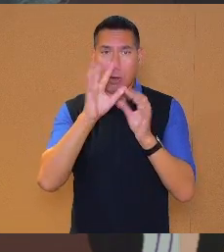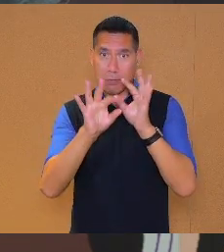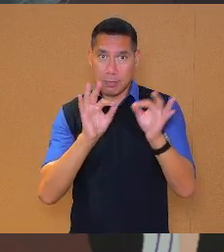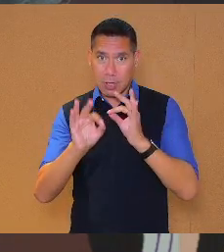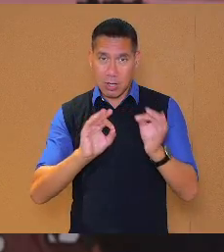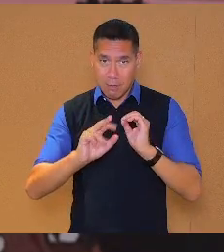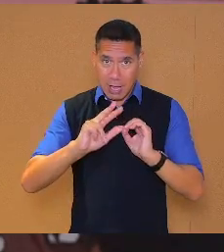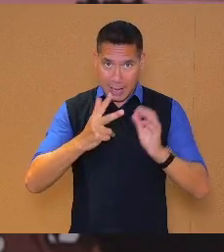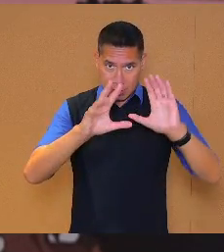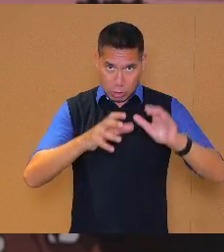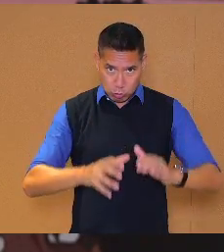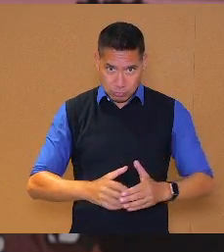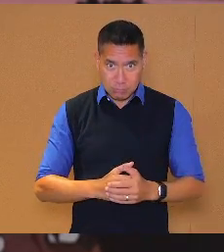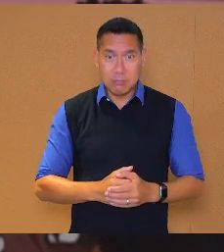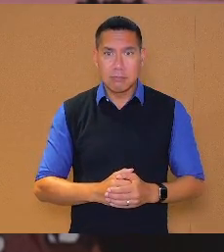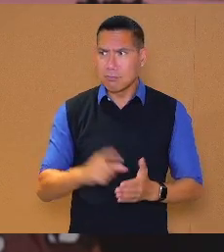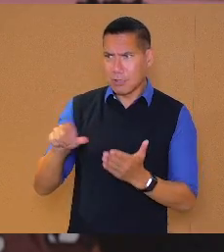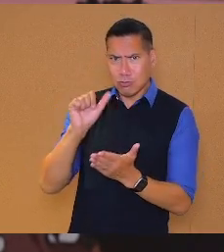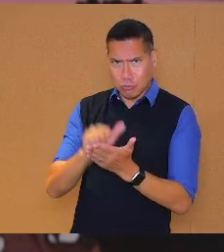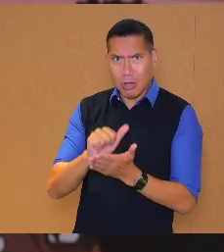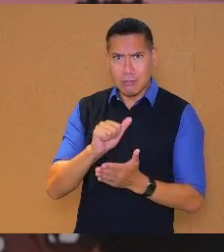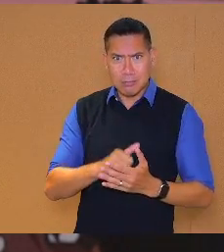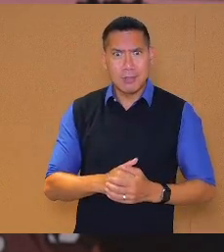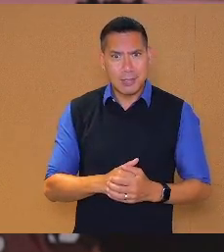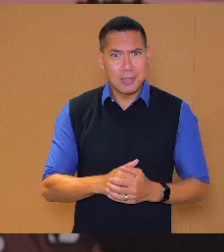finalists across eight award categories. That is right. From working to empower young